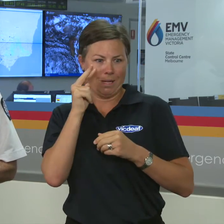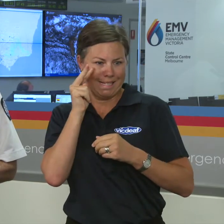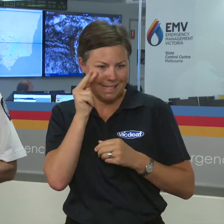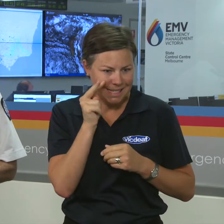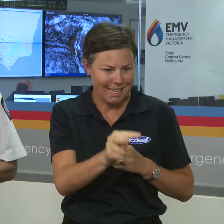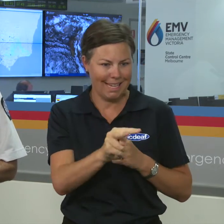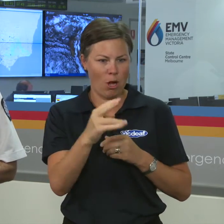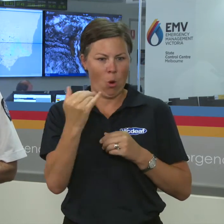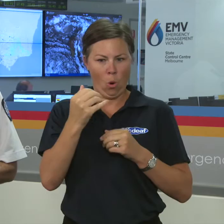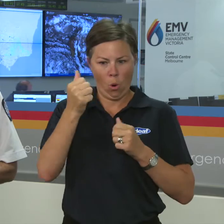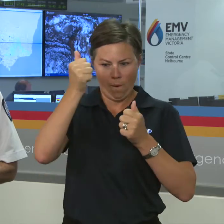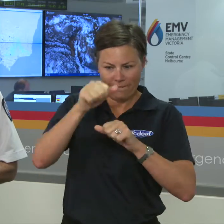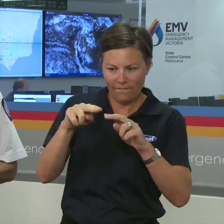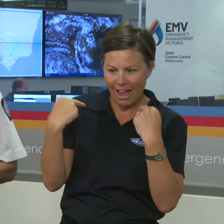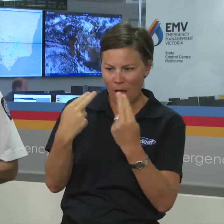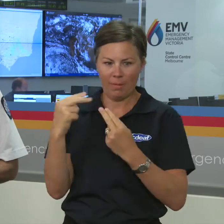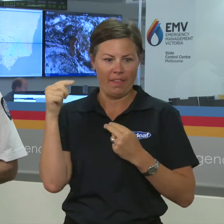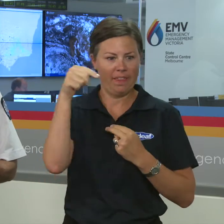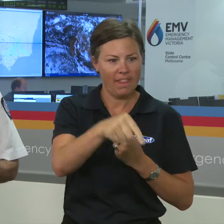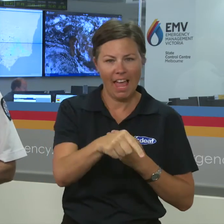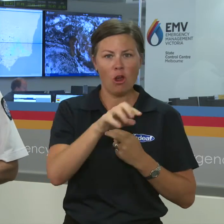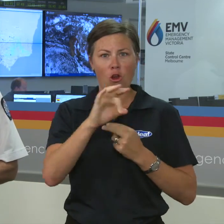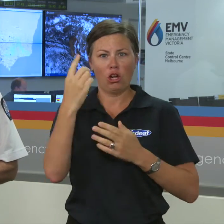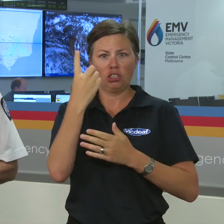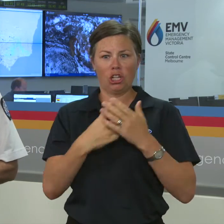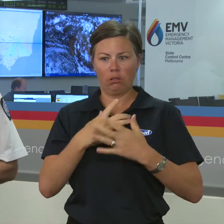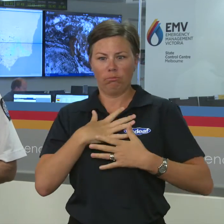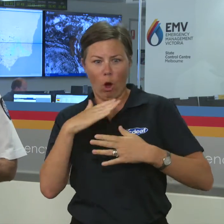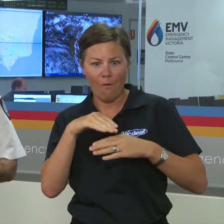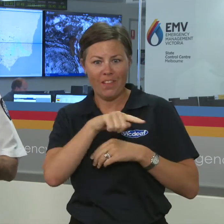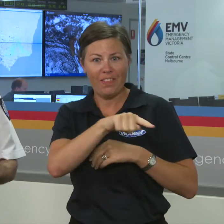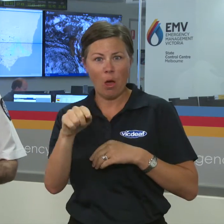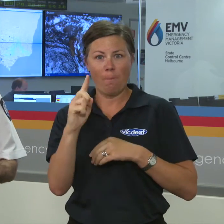impacted, know someone that was there. So it is time to take a little step out of the